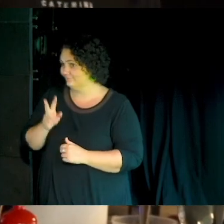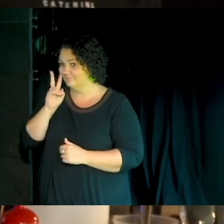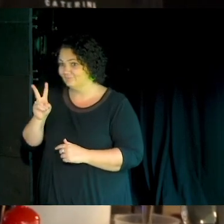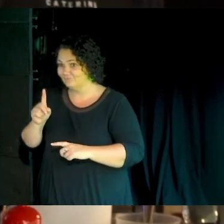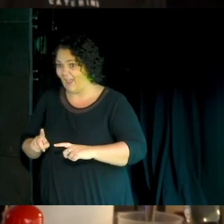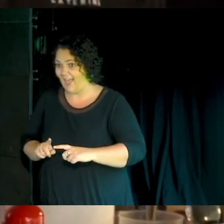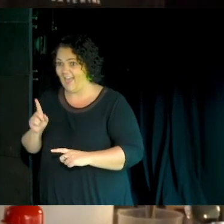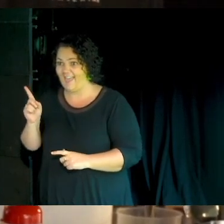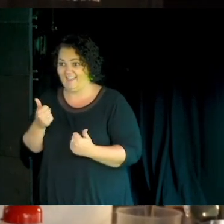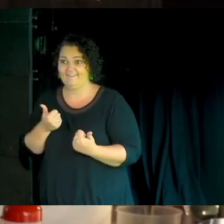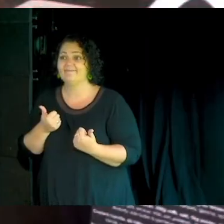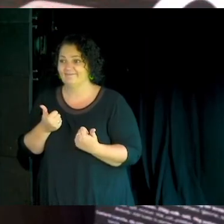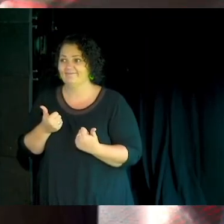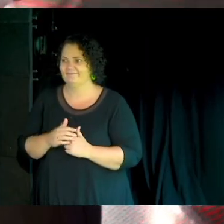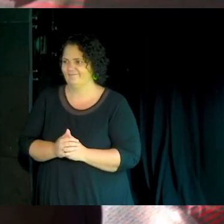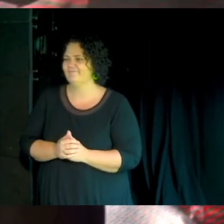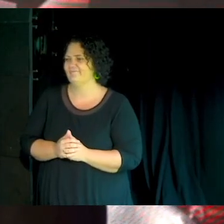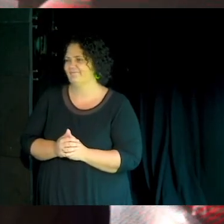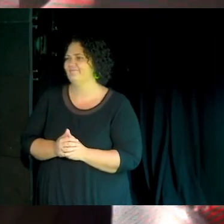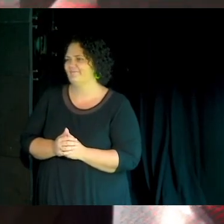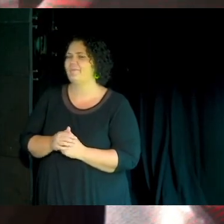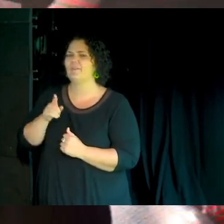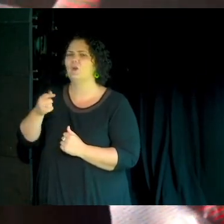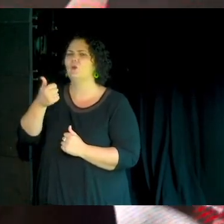this is a one good set and then make sure you reset the juice as I said they are traumatic it's